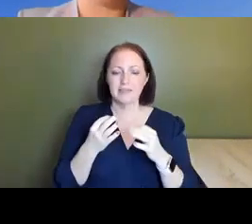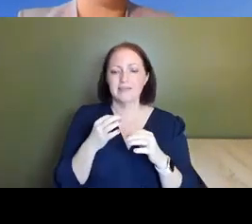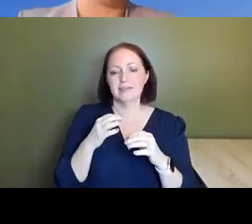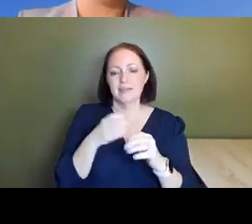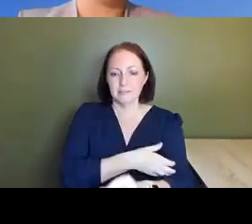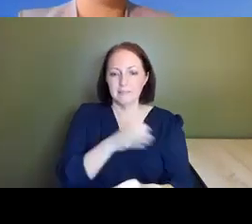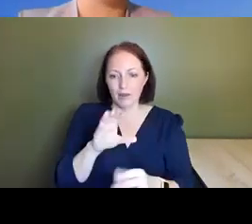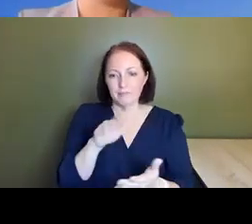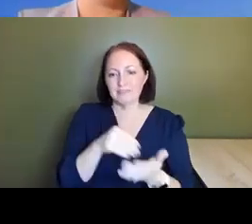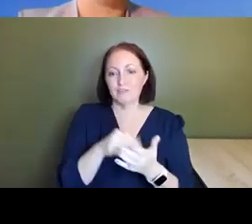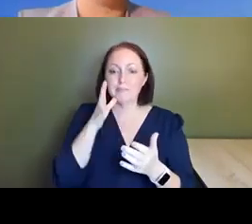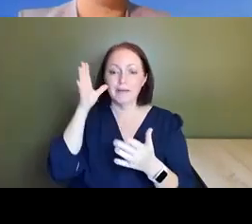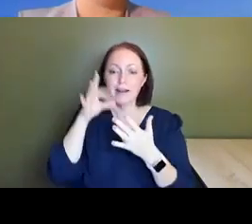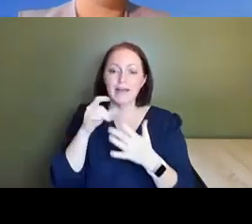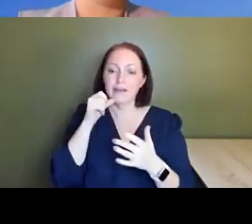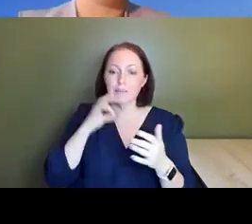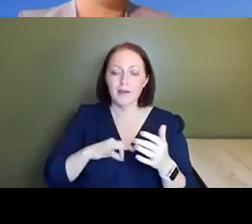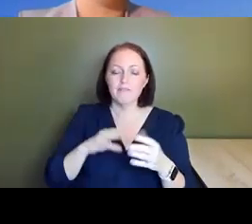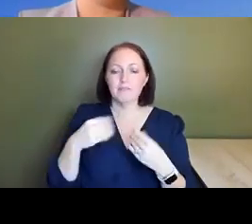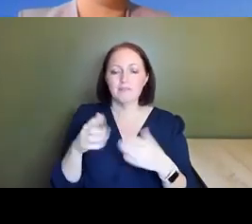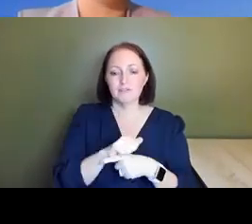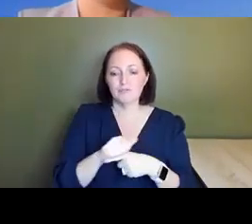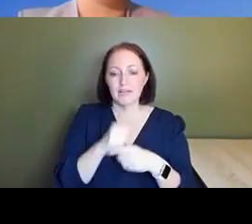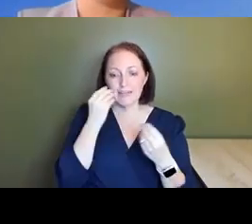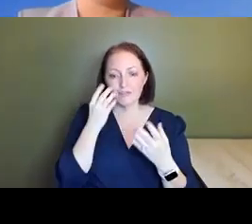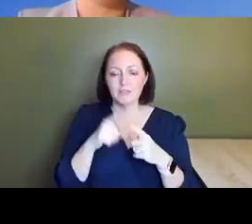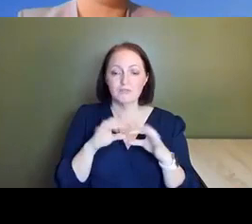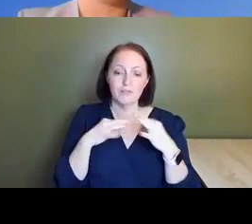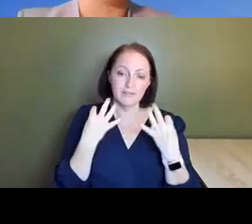lead nonprofits that provide training and information to families of children and young